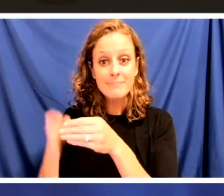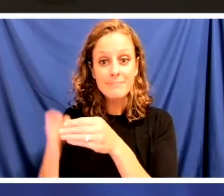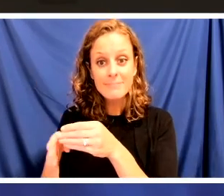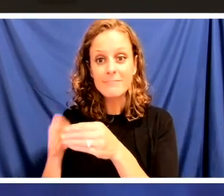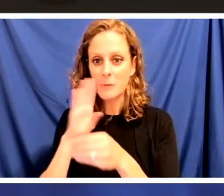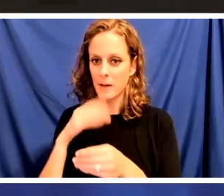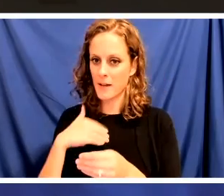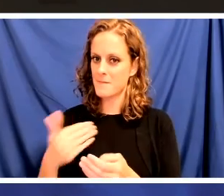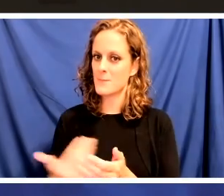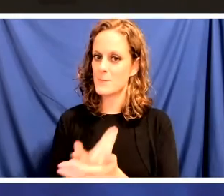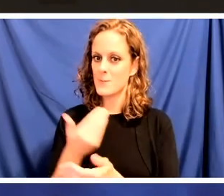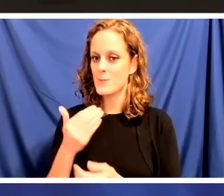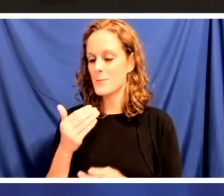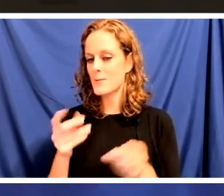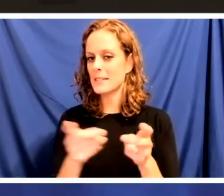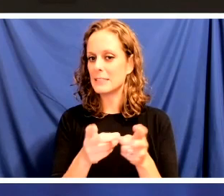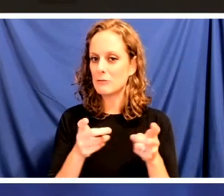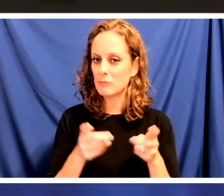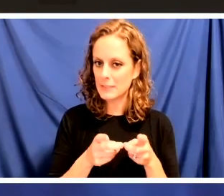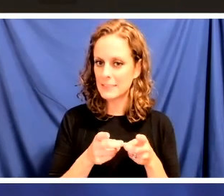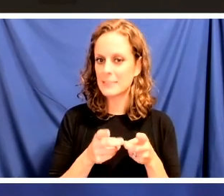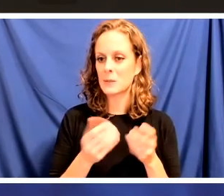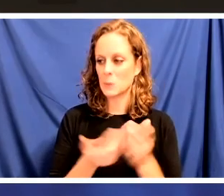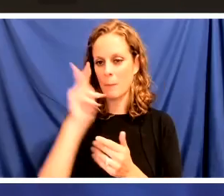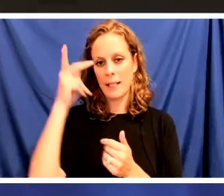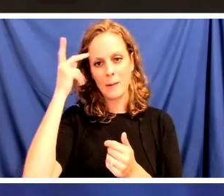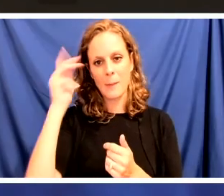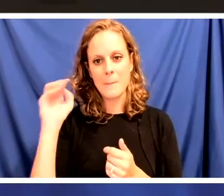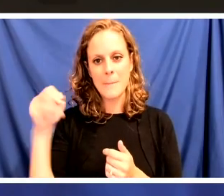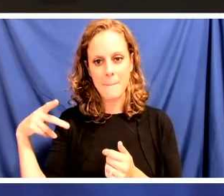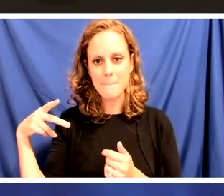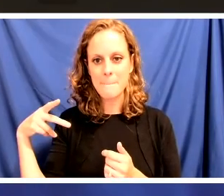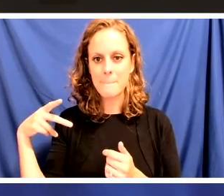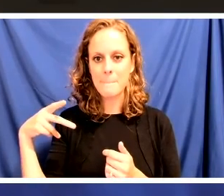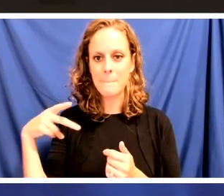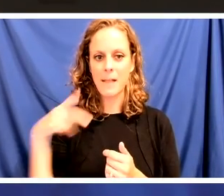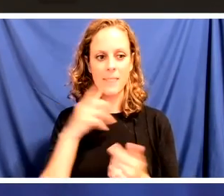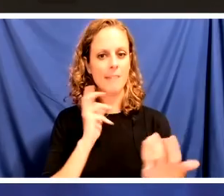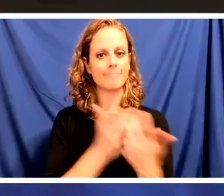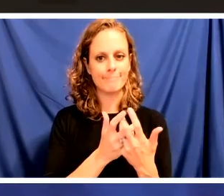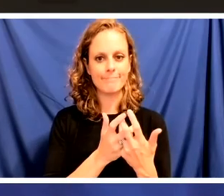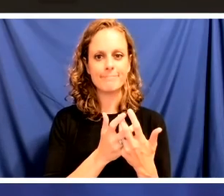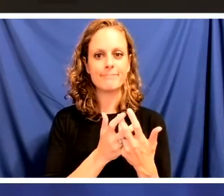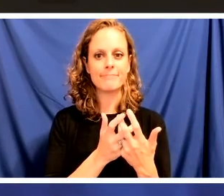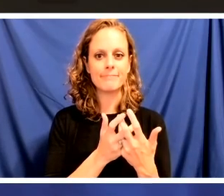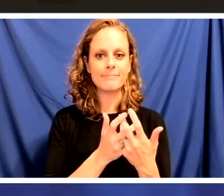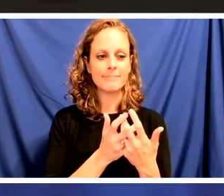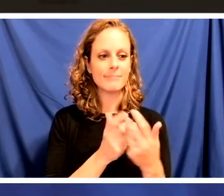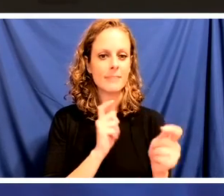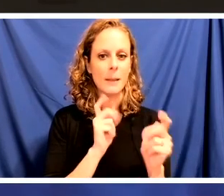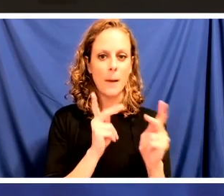SacGov: Perhaps some some new political maps for sacramento county that reflect the changes in population over the last 10 years.